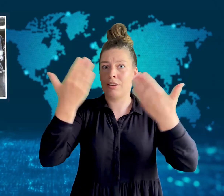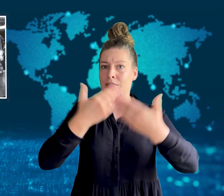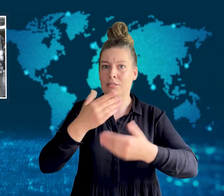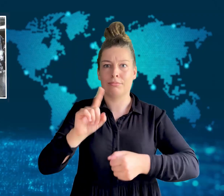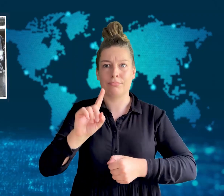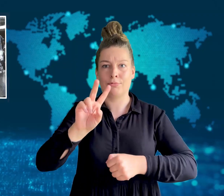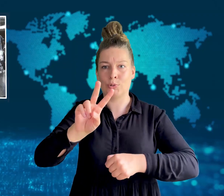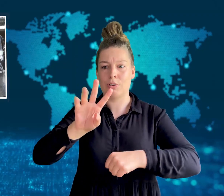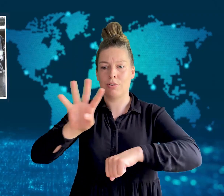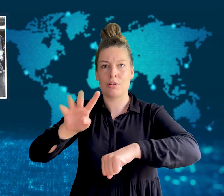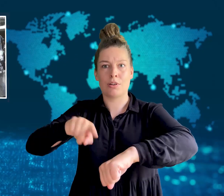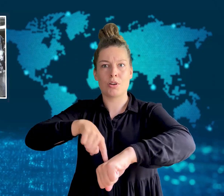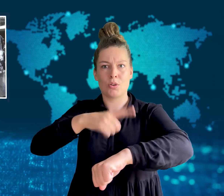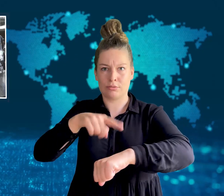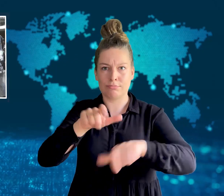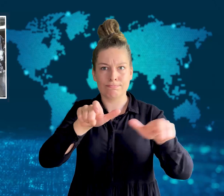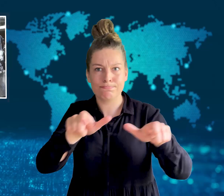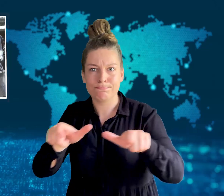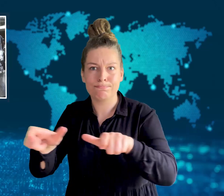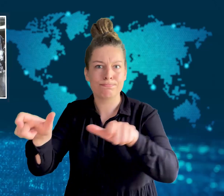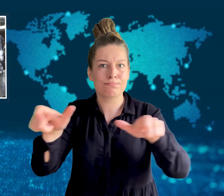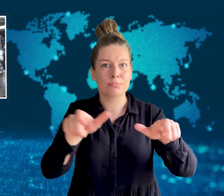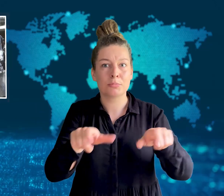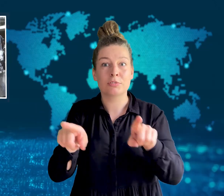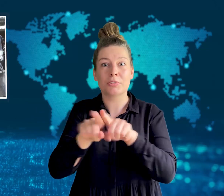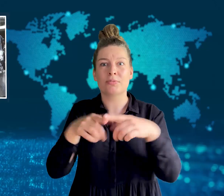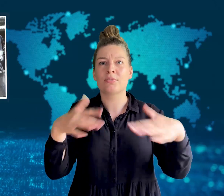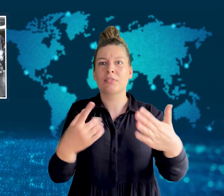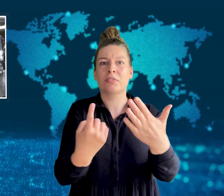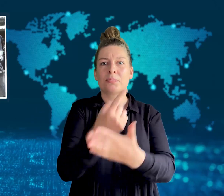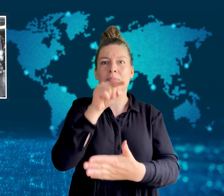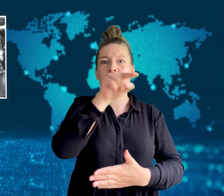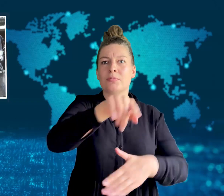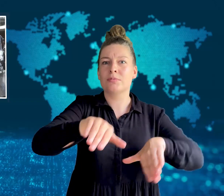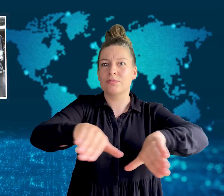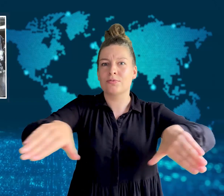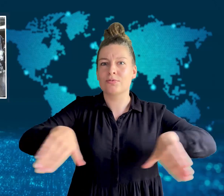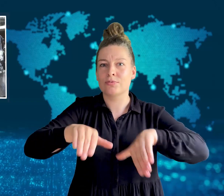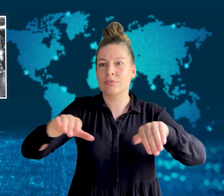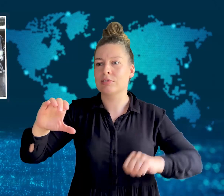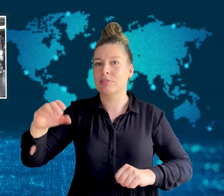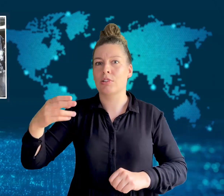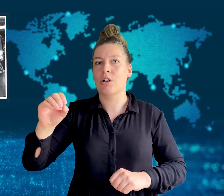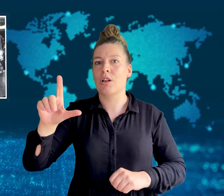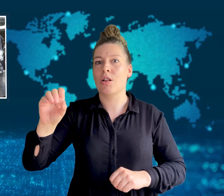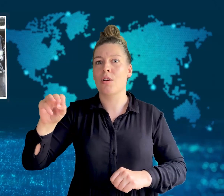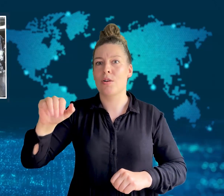such as checkpoints and raids 24 hours a day.